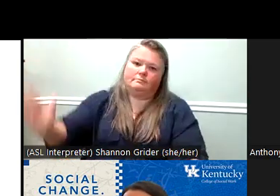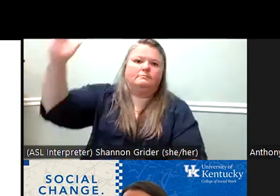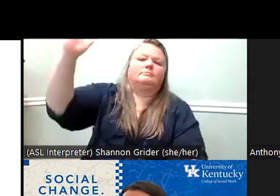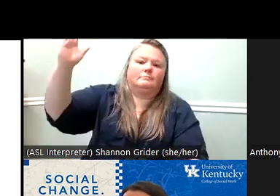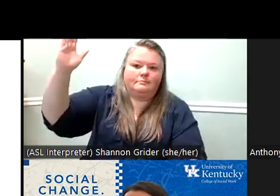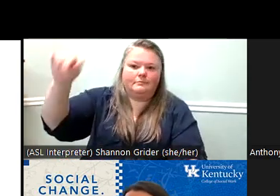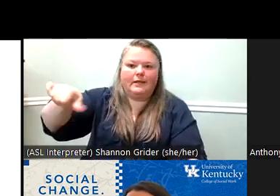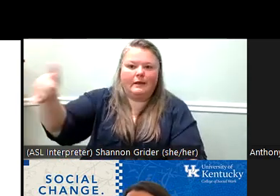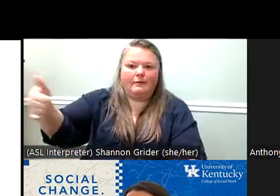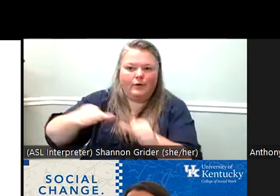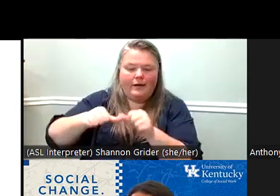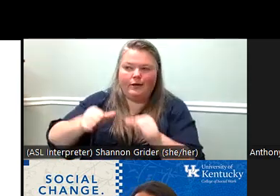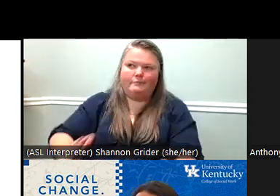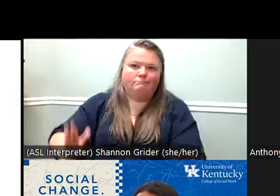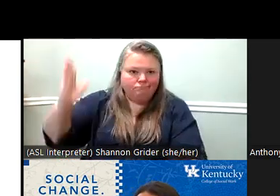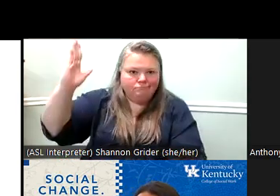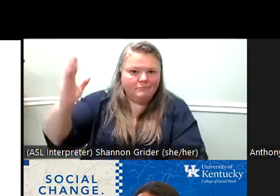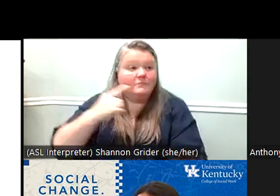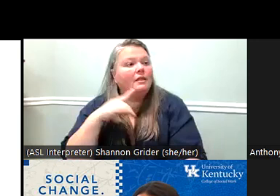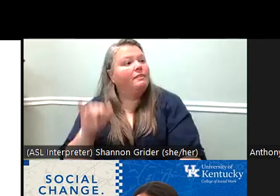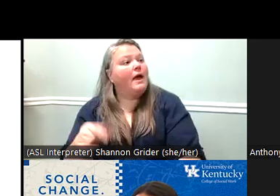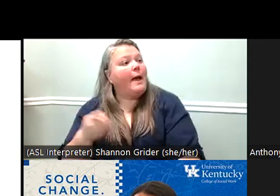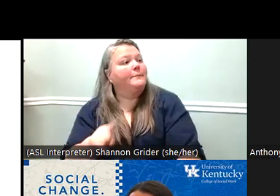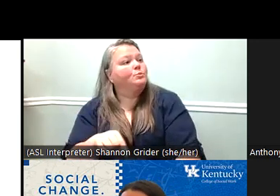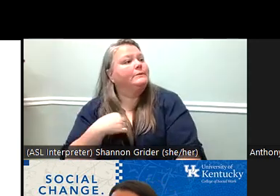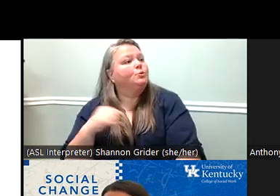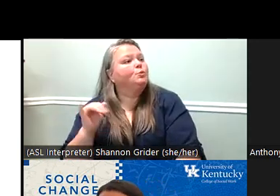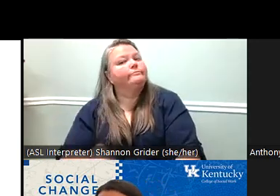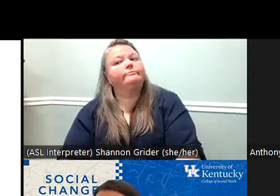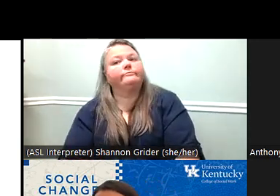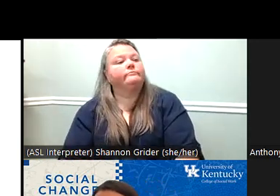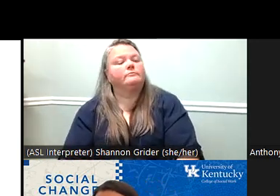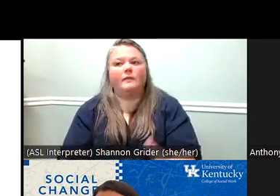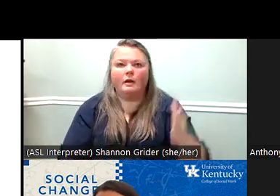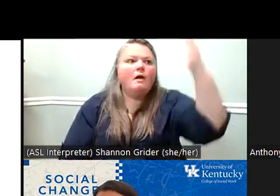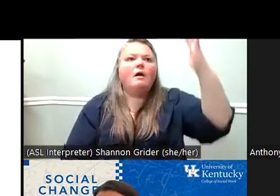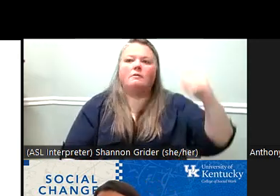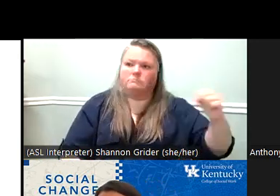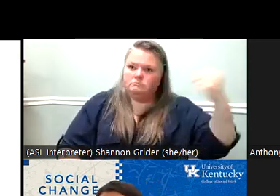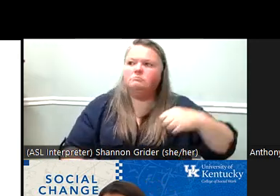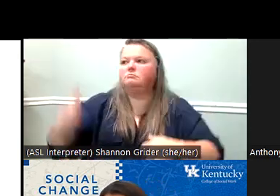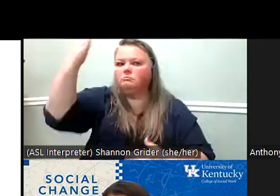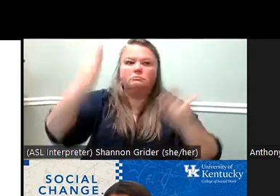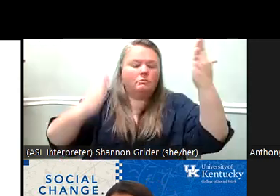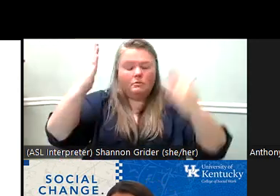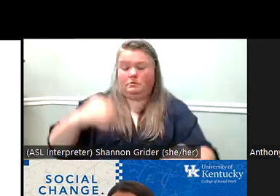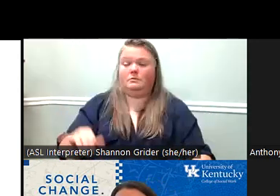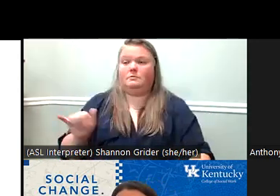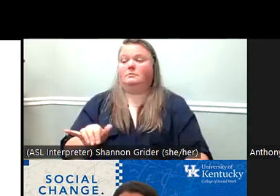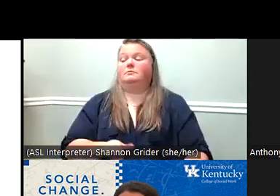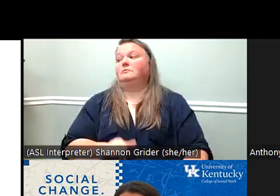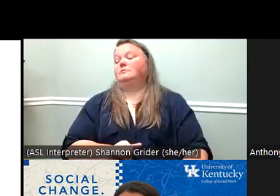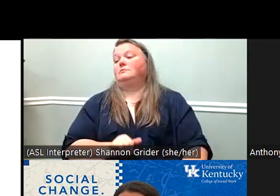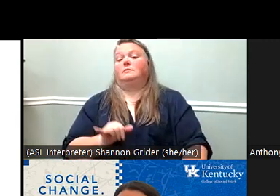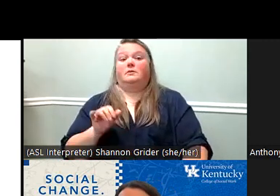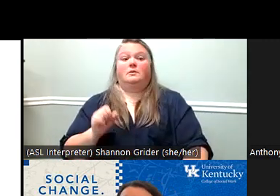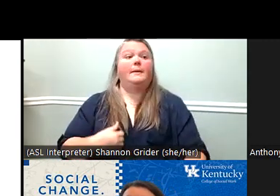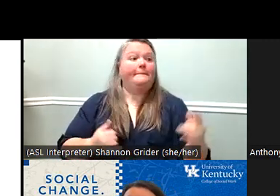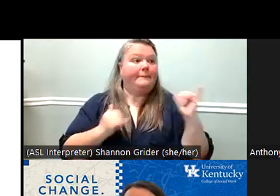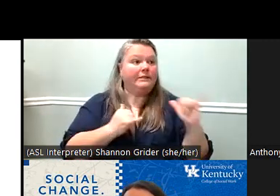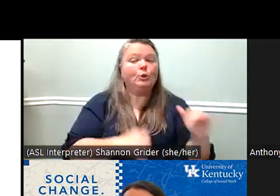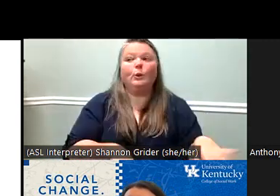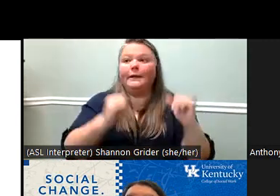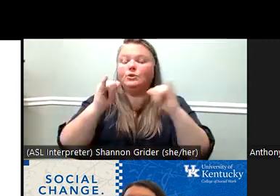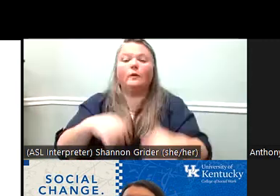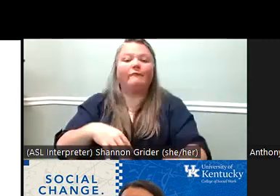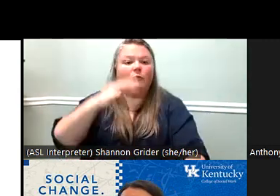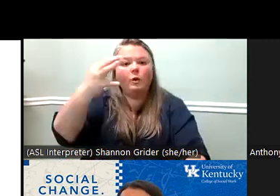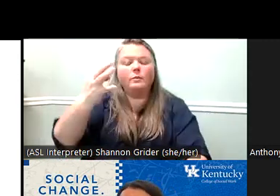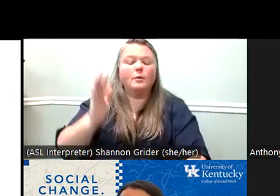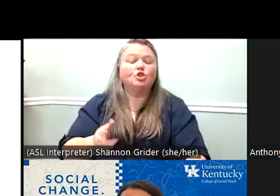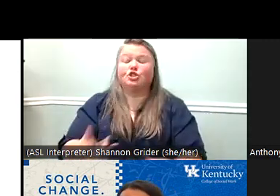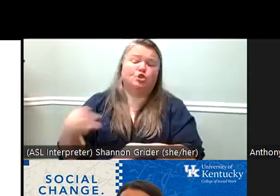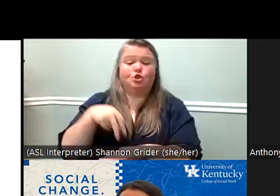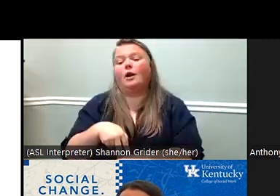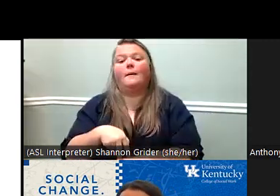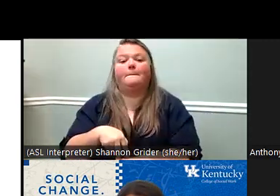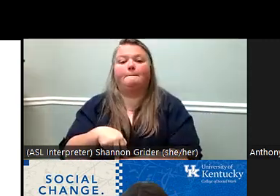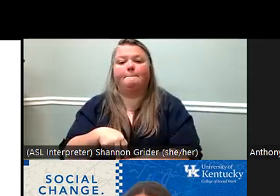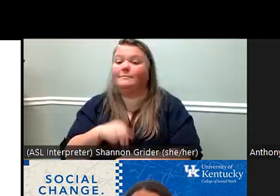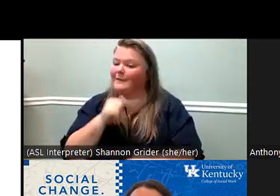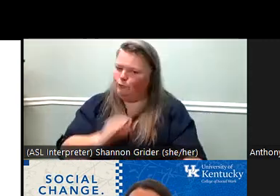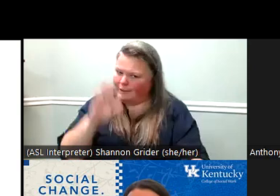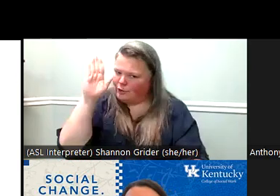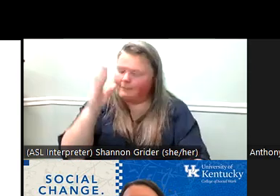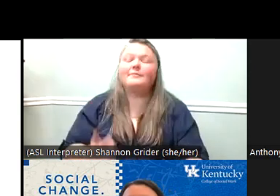AND THIS PERSON SAYS THEY'RE TOLD BY THE THERAPIST YOU HAVE A HEARING LOSS, I CAN'T HELP YOU. AND I DIDN'T EVEN GET THE CHANCE TO RESPOND IN THIS PRESENTATION WHEN